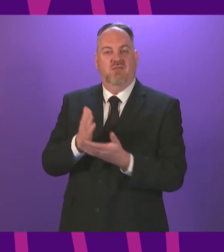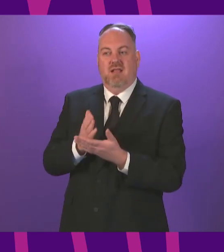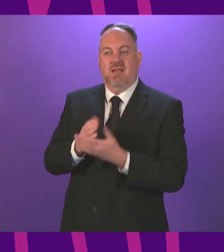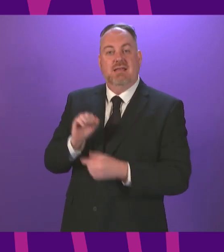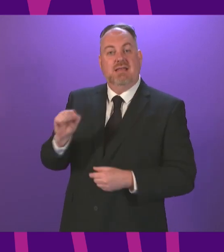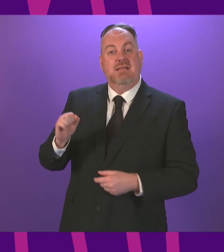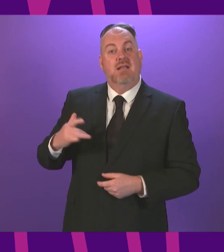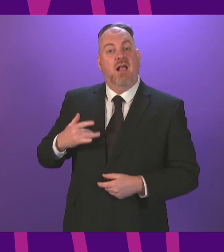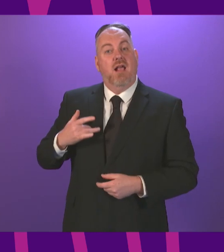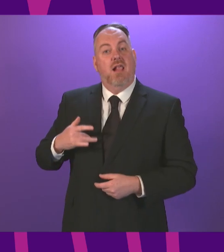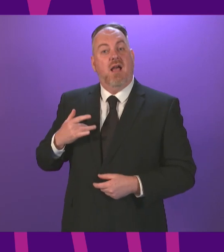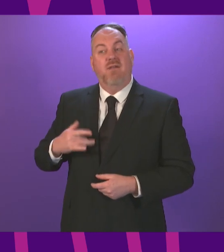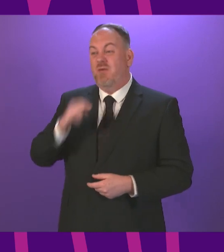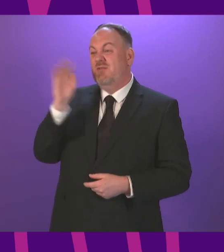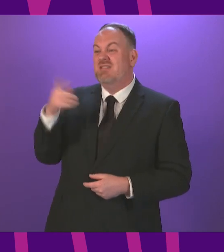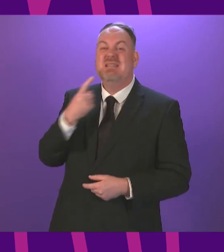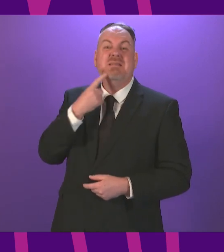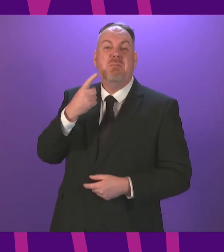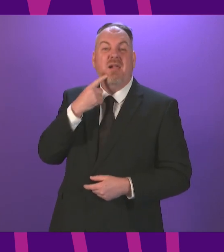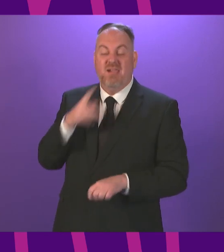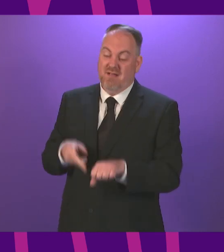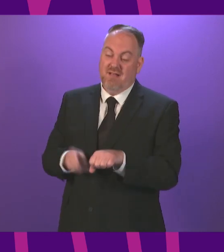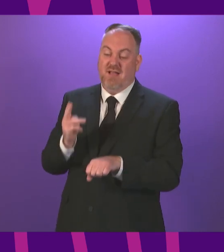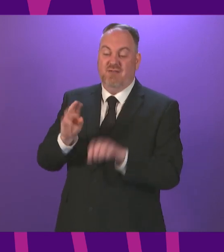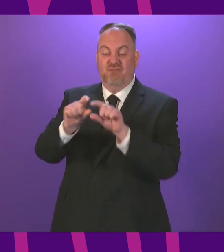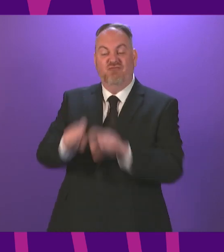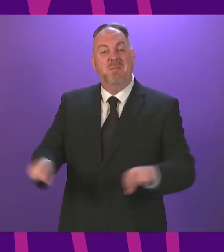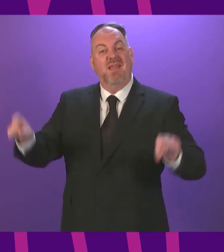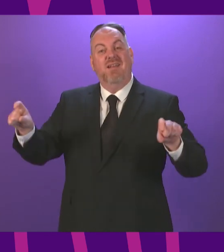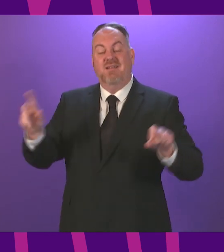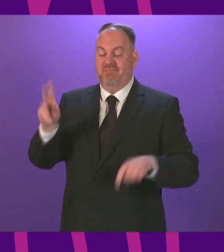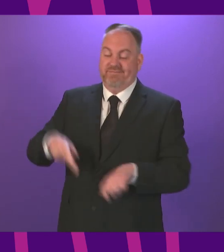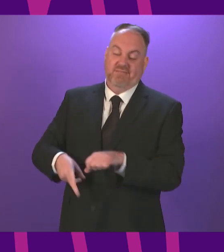shallow wave, a ribbon cut and a couple of public remarks before moving on to the next engagement,